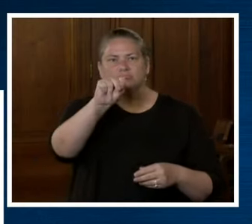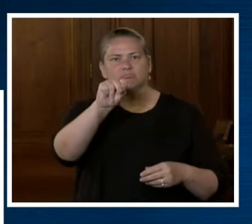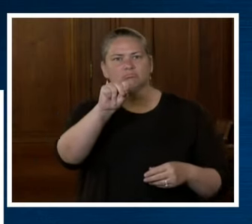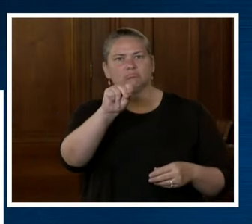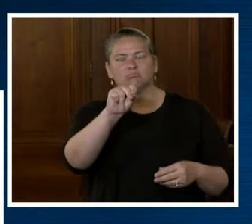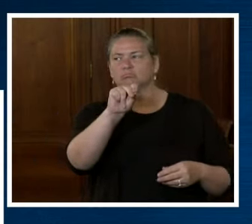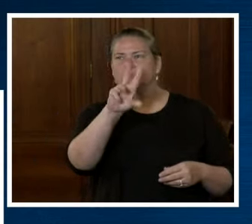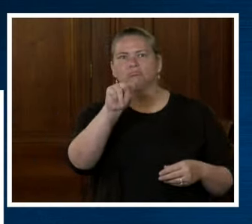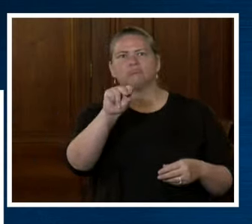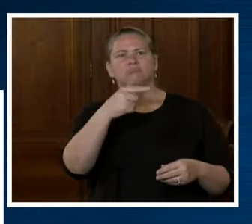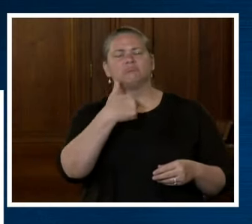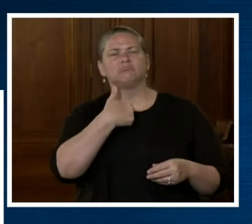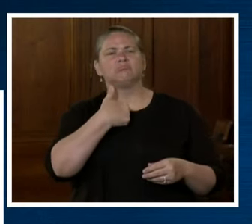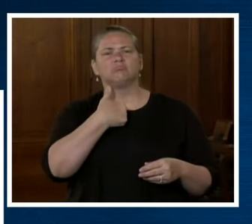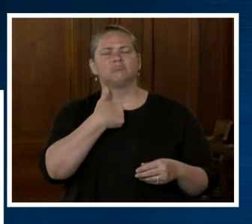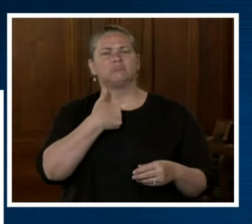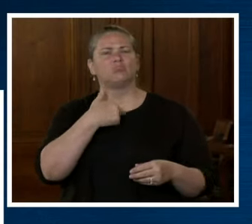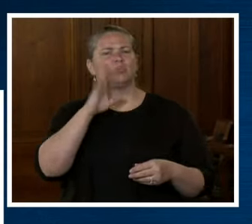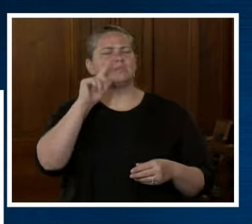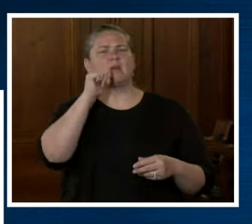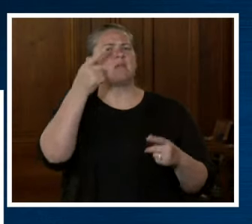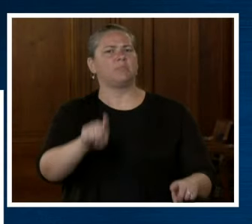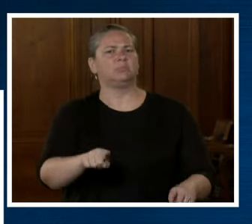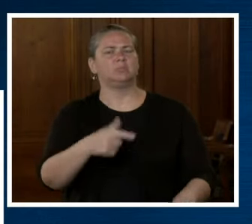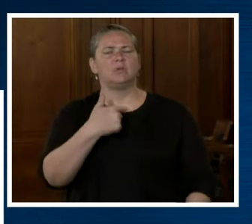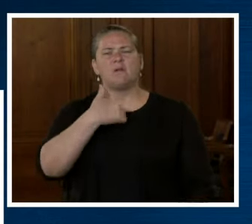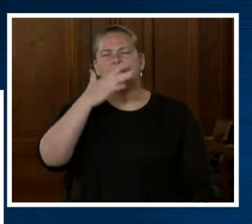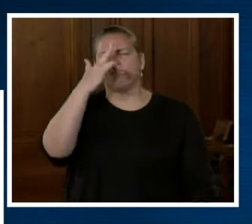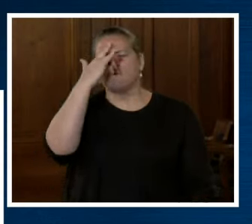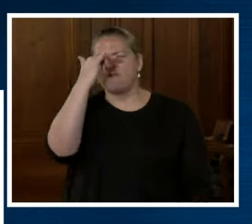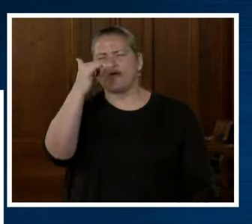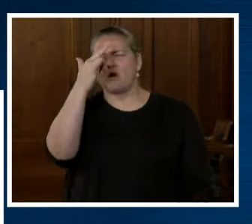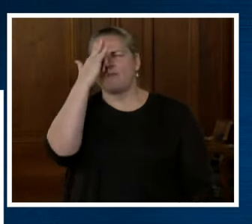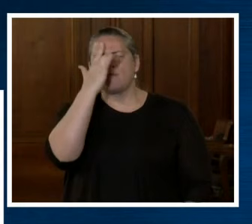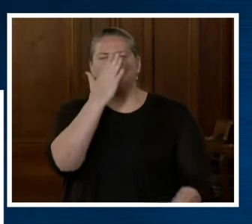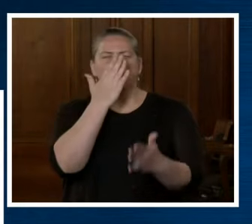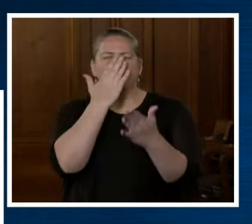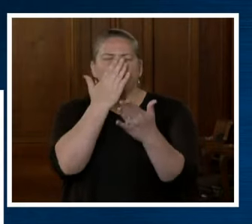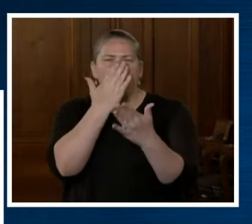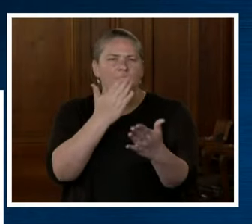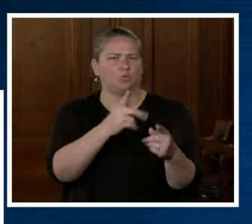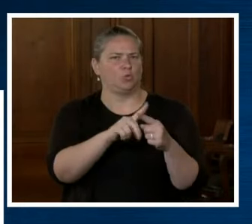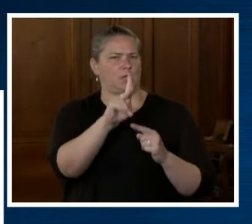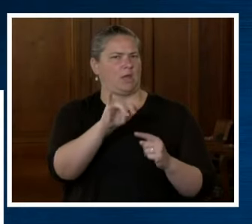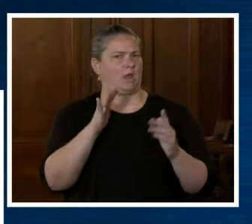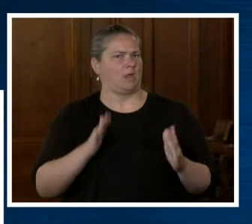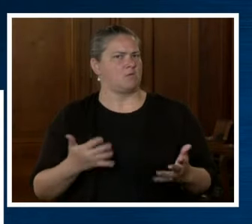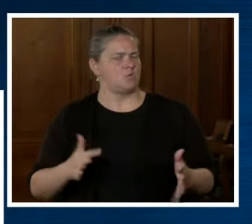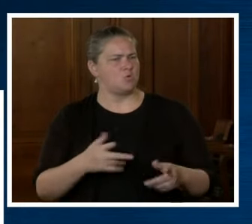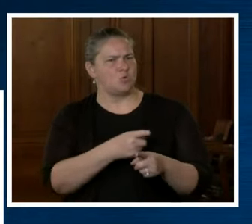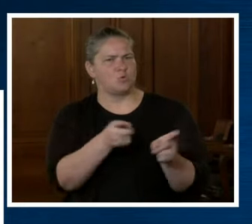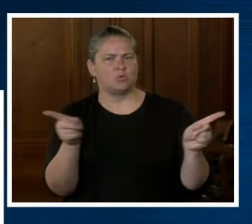AGAIN, ALL OF THOSE STEPS WERE VERY SIMILAR TO WHAT WAS BEING